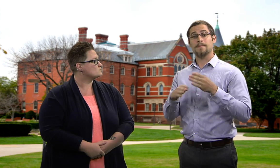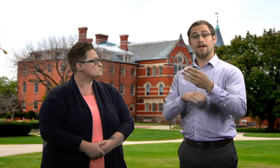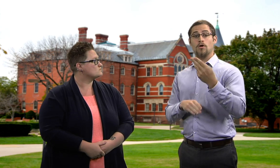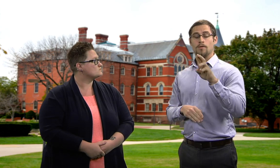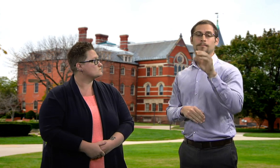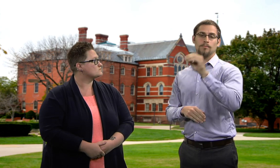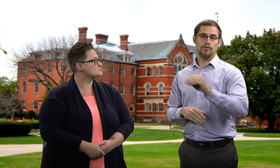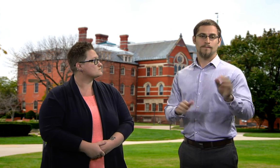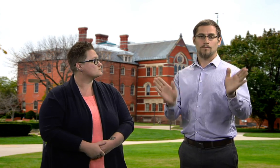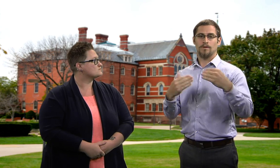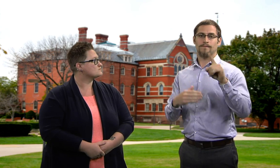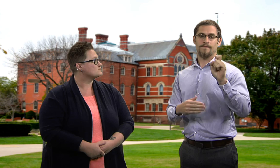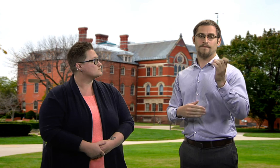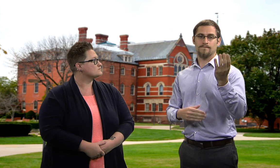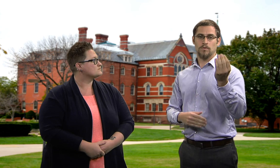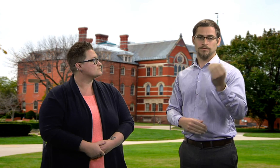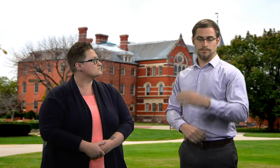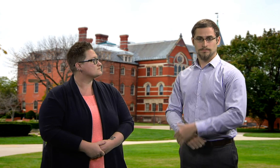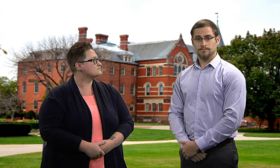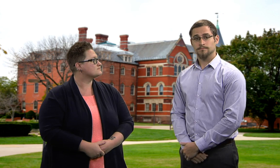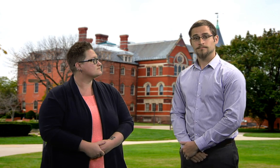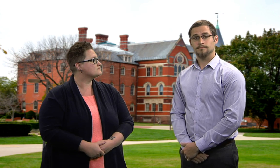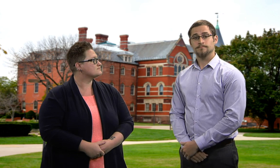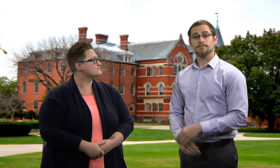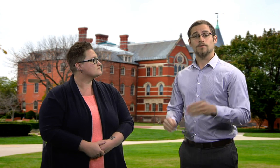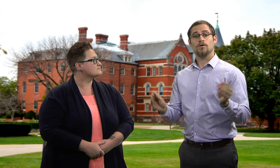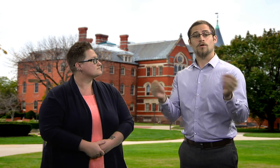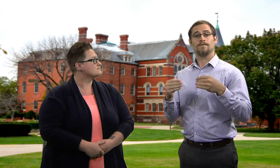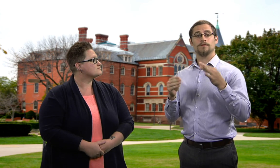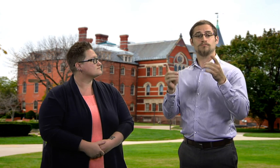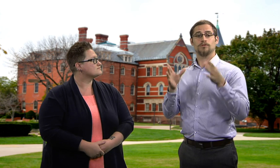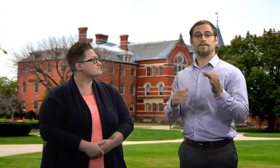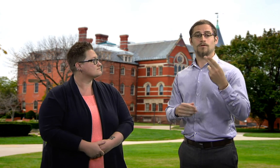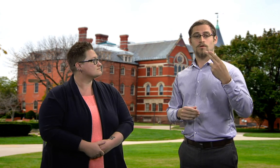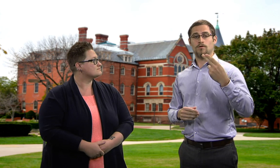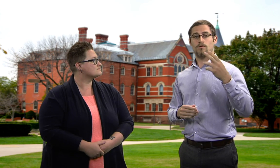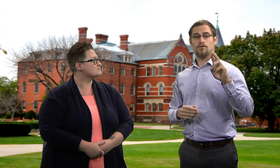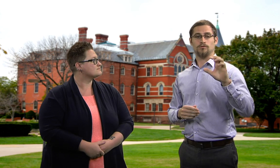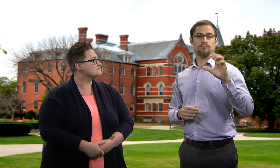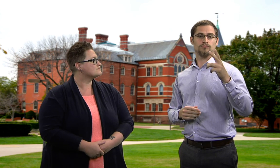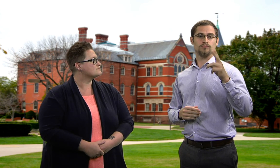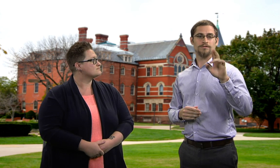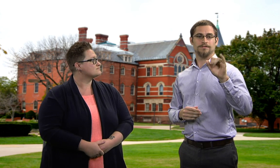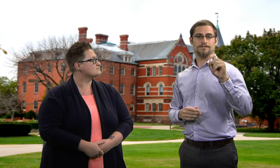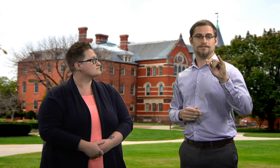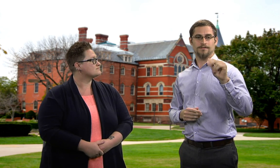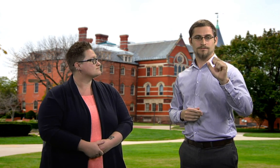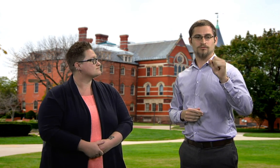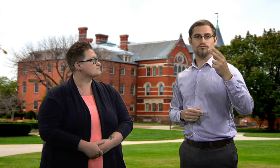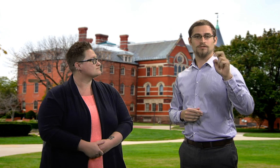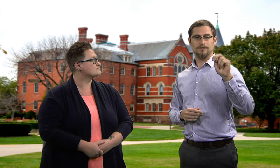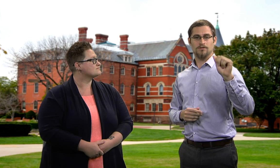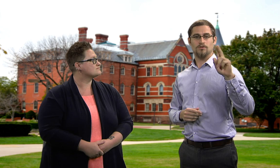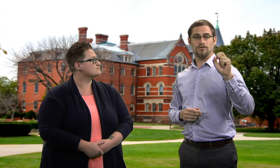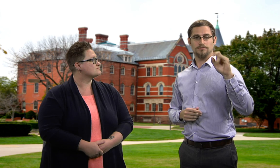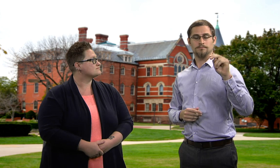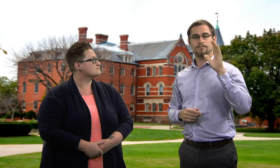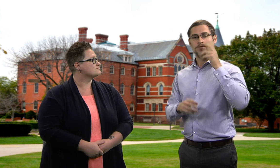The main HR office will be temporarily relocated to College Hall, Room 114. The office of the Director of Human Resources, Christina Shen-Austin,